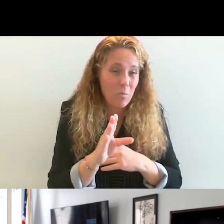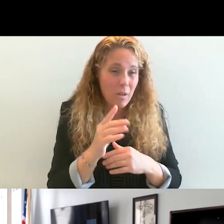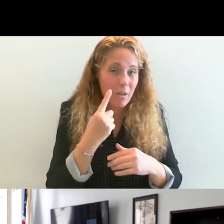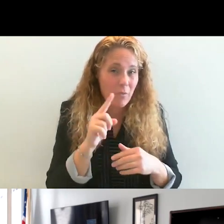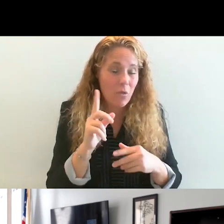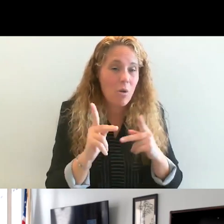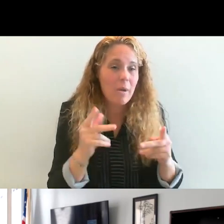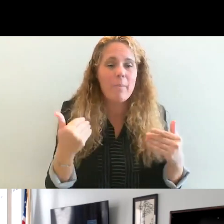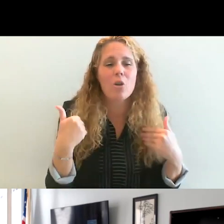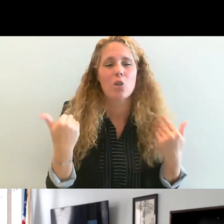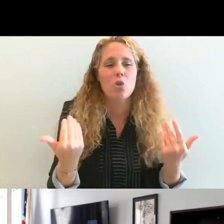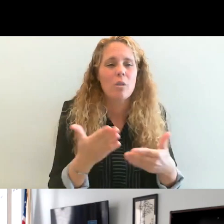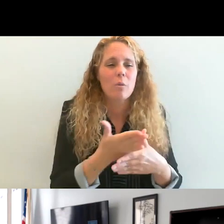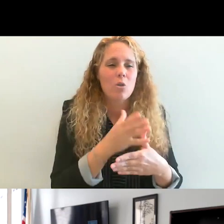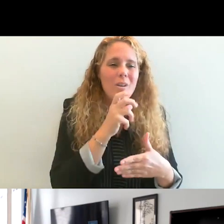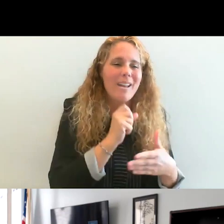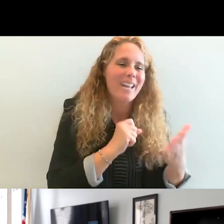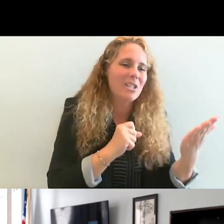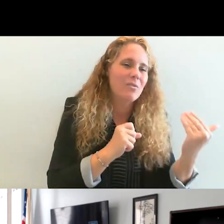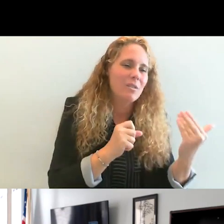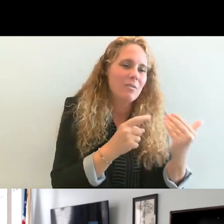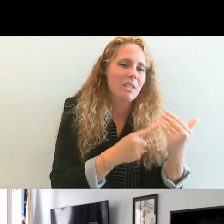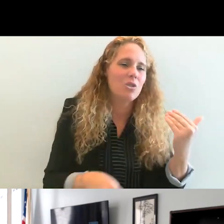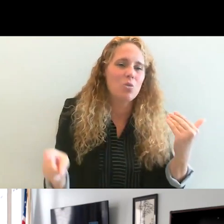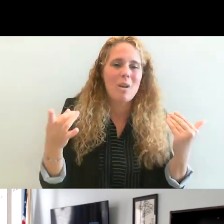BETWEEN THE AGE OF 15 AND 18.